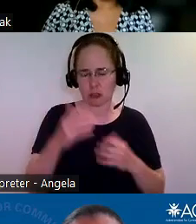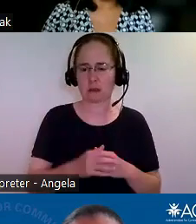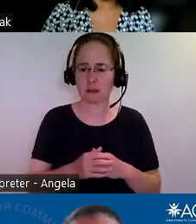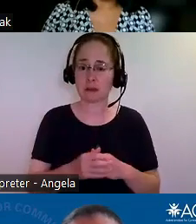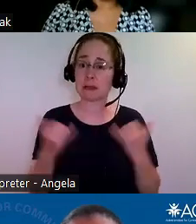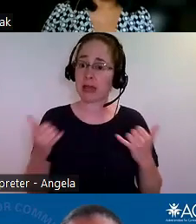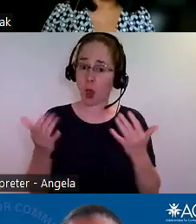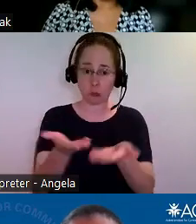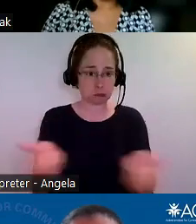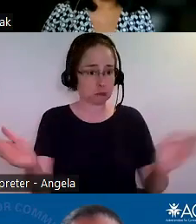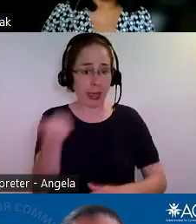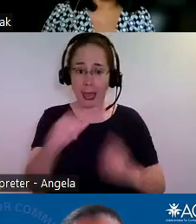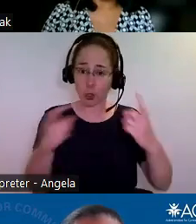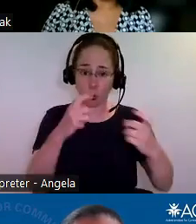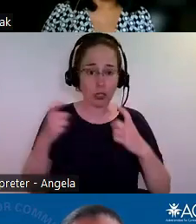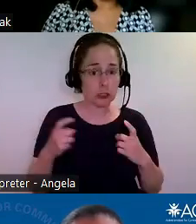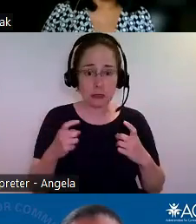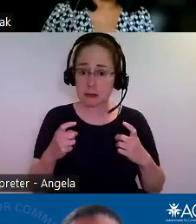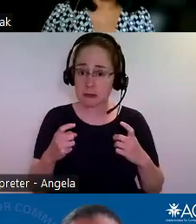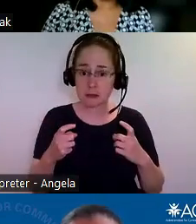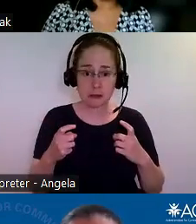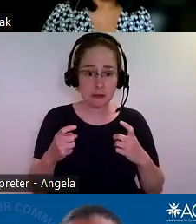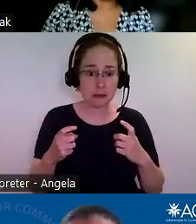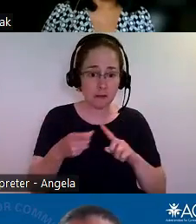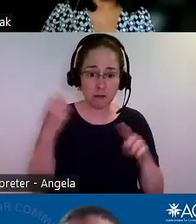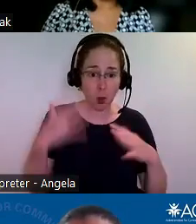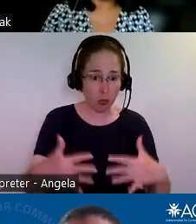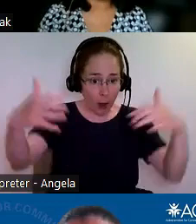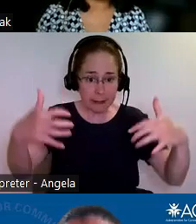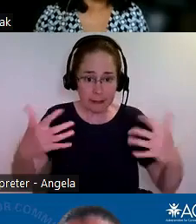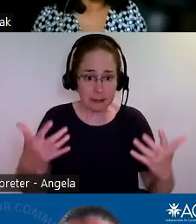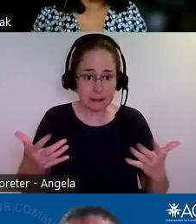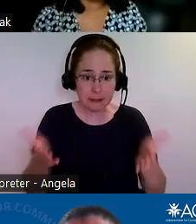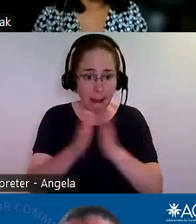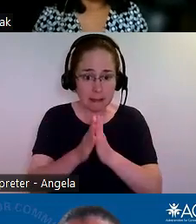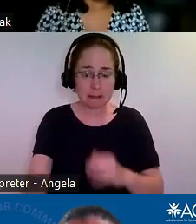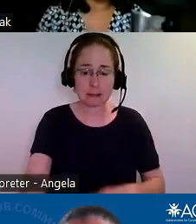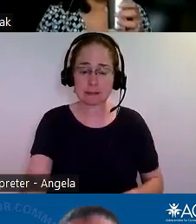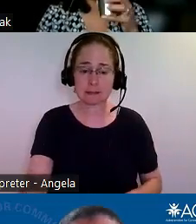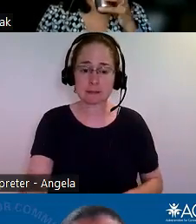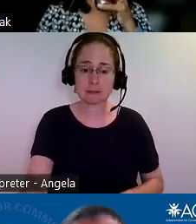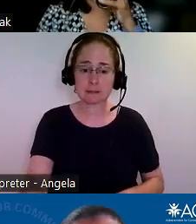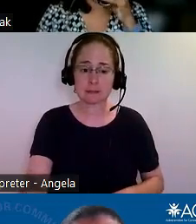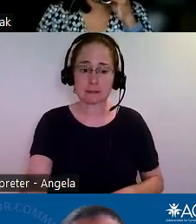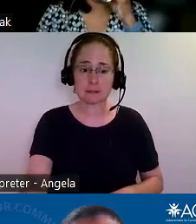up for any questions that attendees may have, and I think that our New Editions folks will